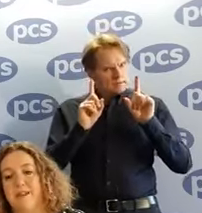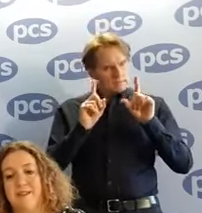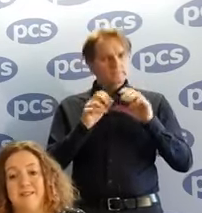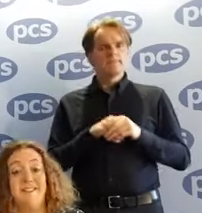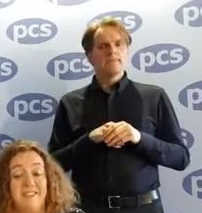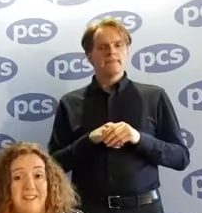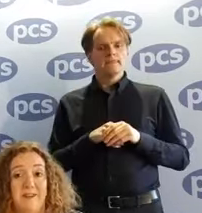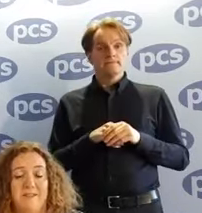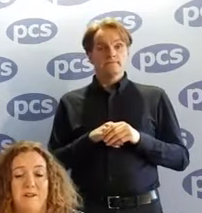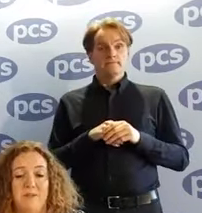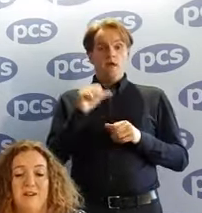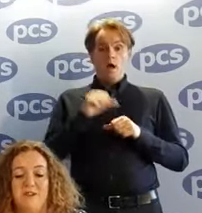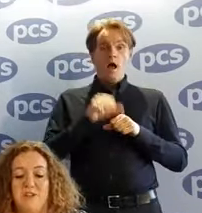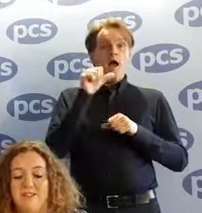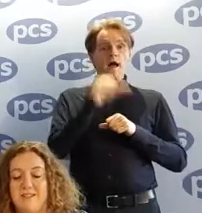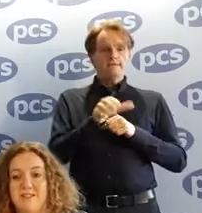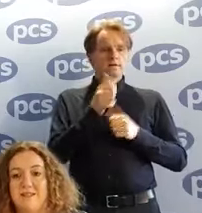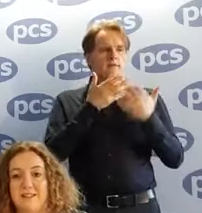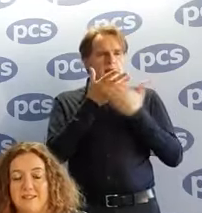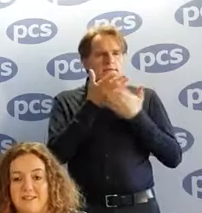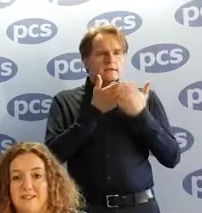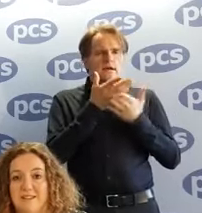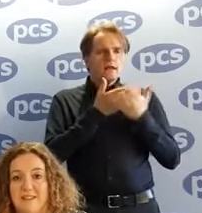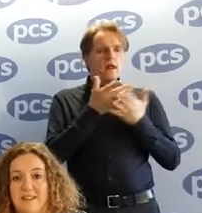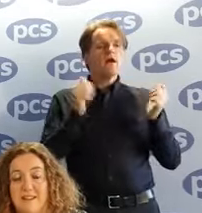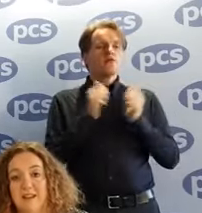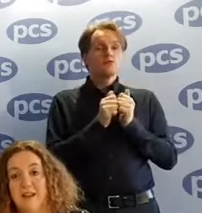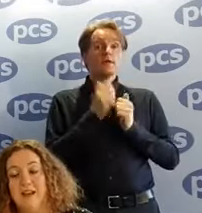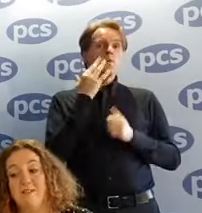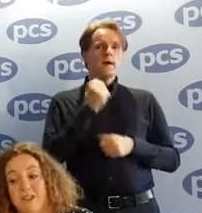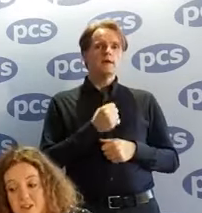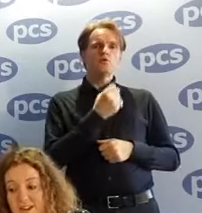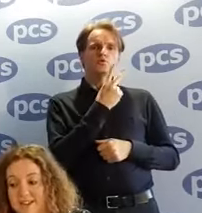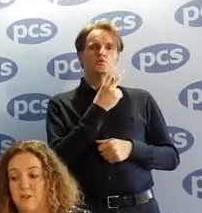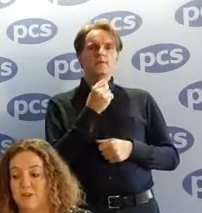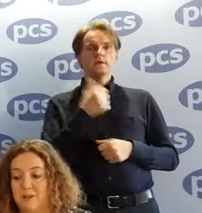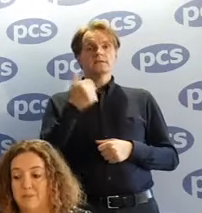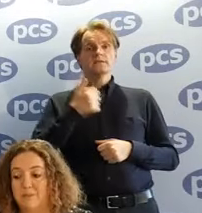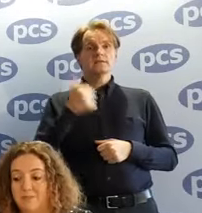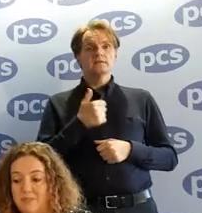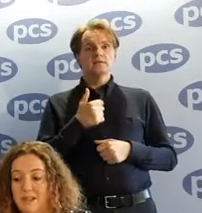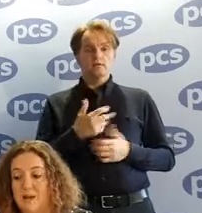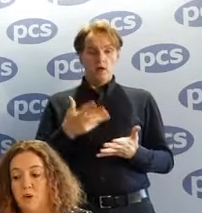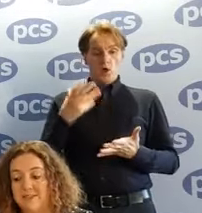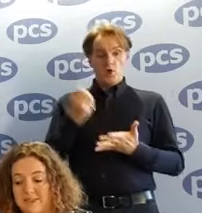since the deal was negotiated in 2016 inflation has gone up and whilst